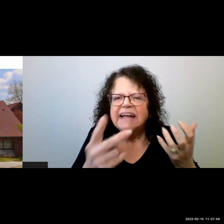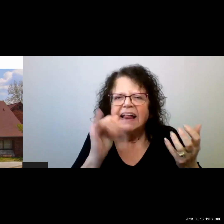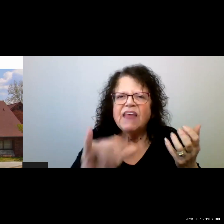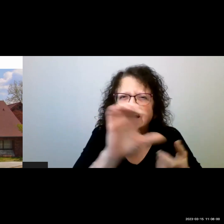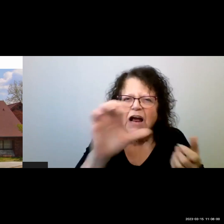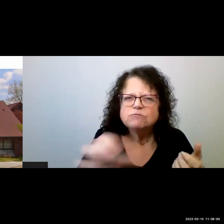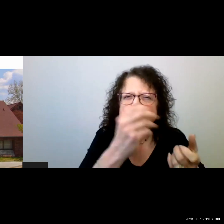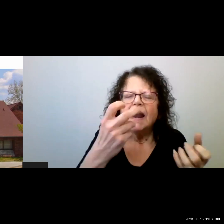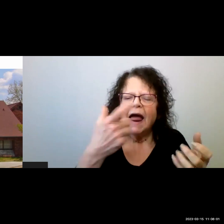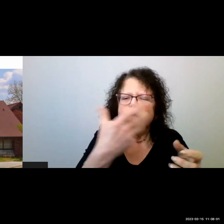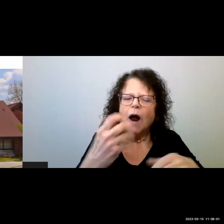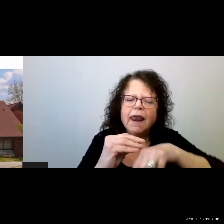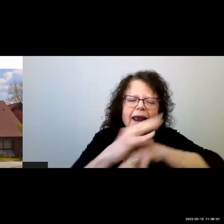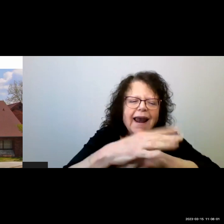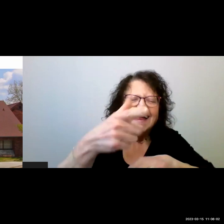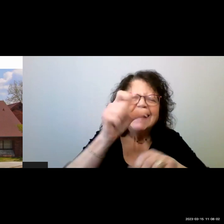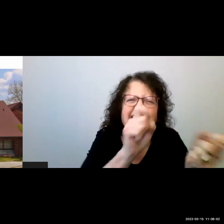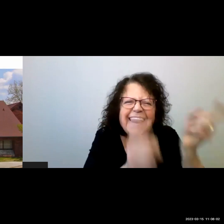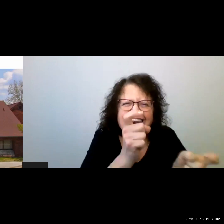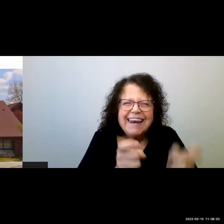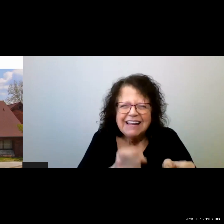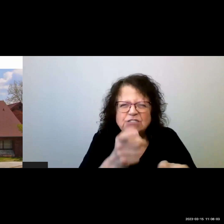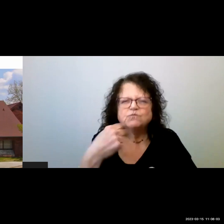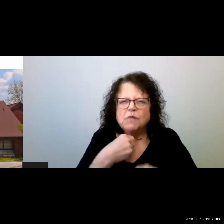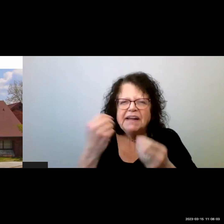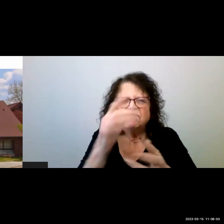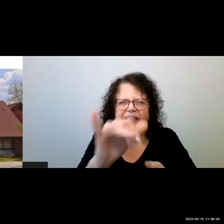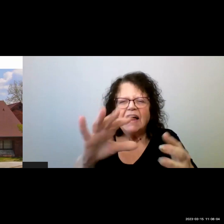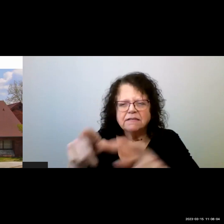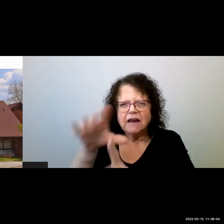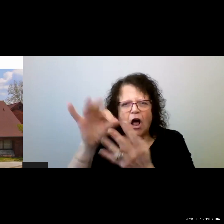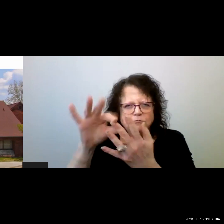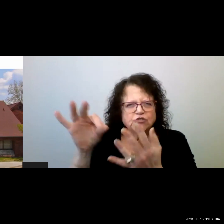provide that link in the chat window. So feel free to use that as well. That allows